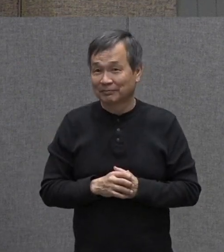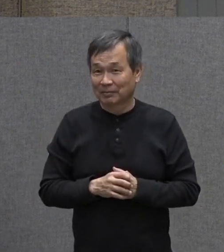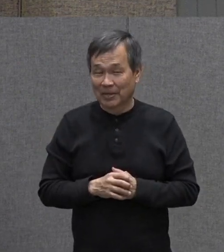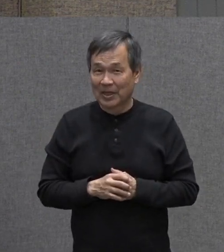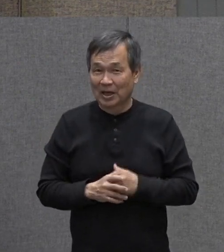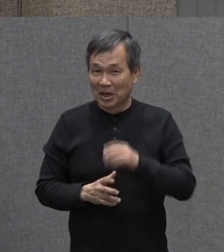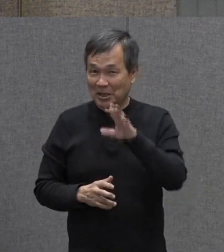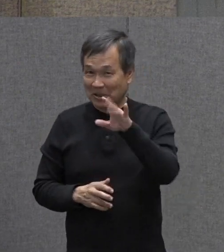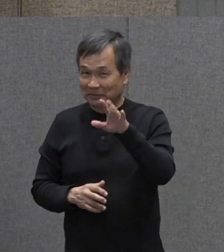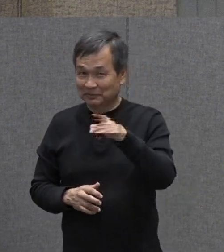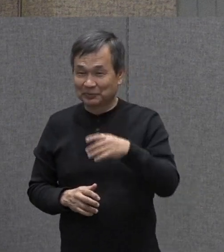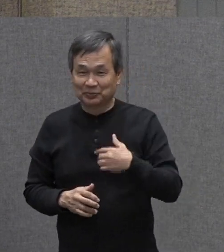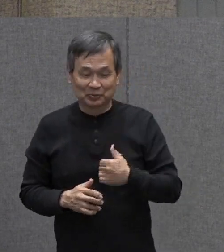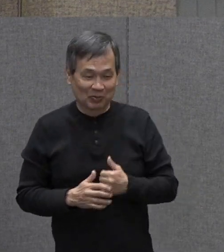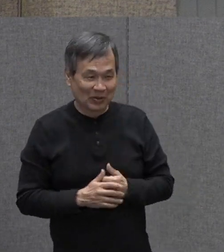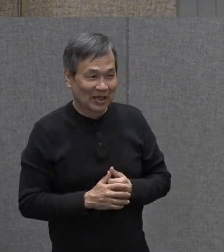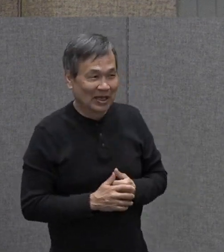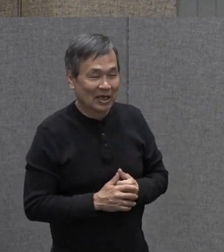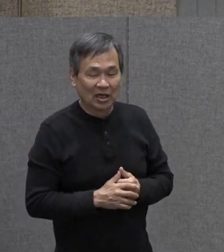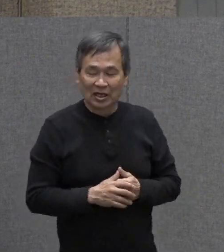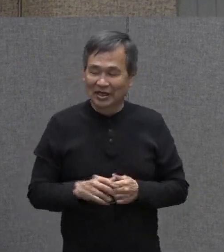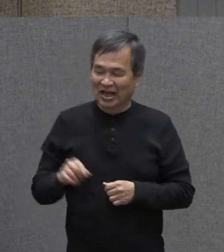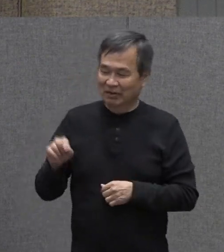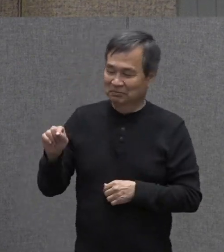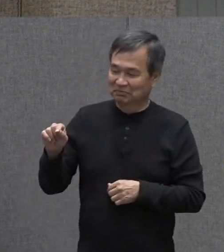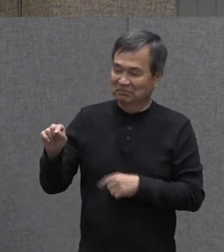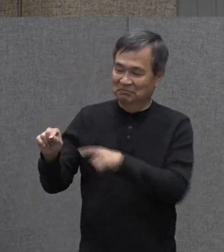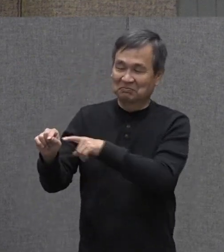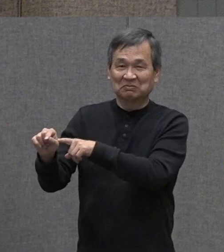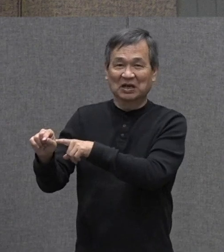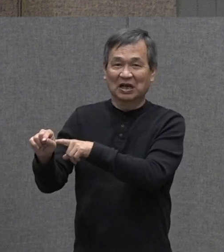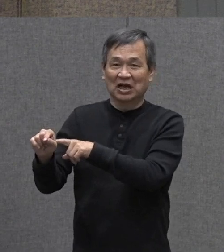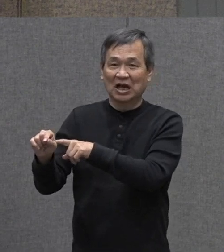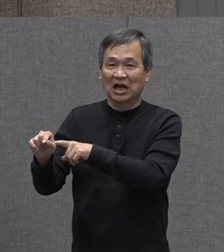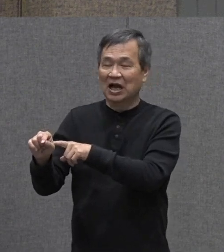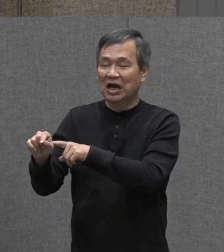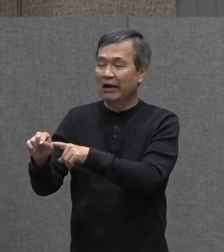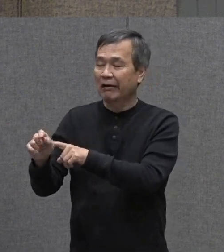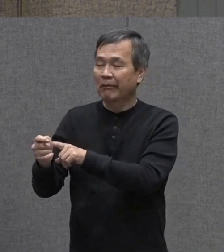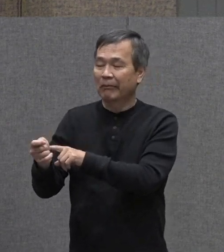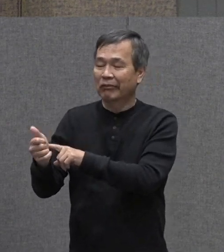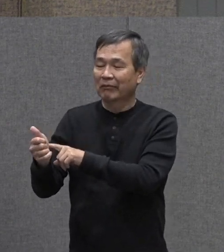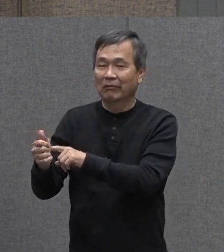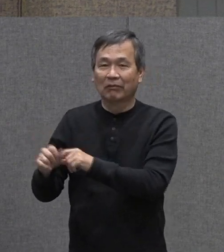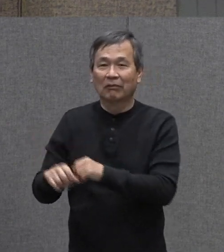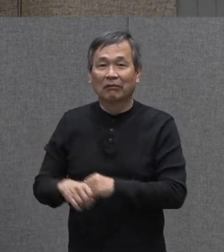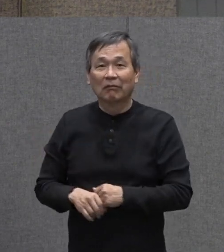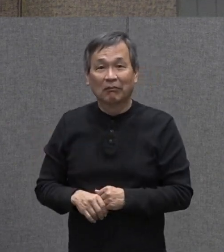I'm going to erase that period. So, I take the period off,